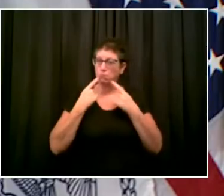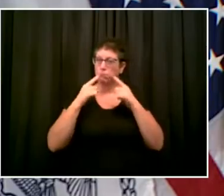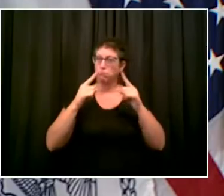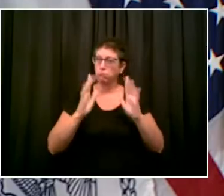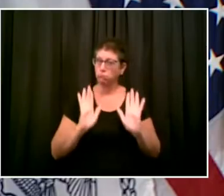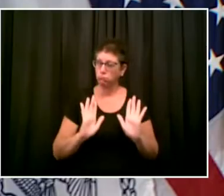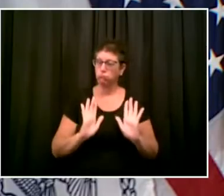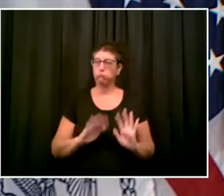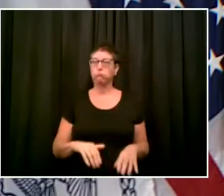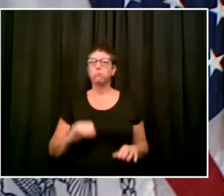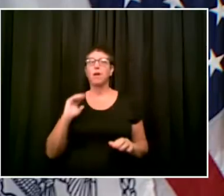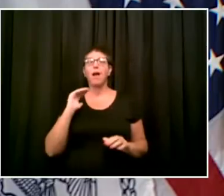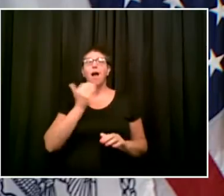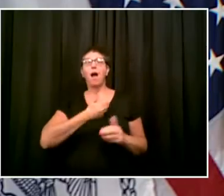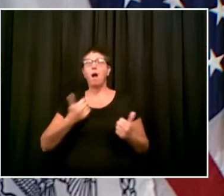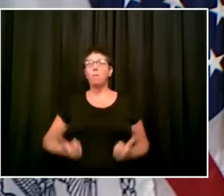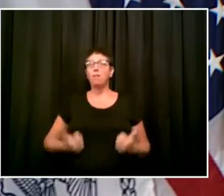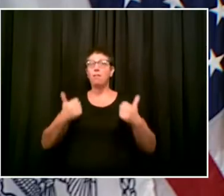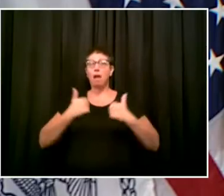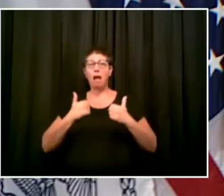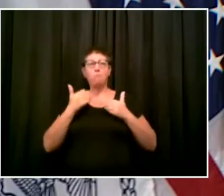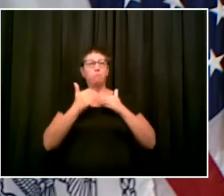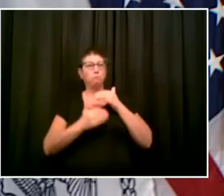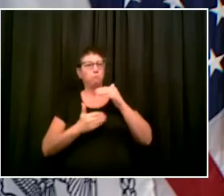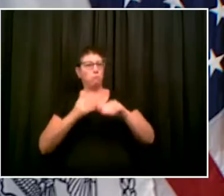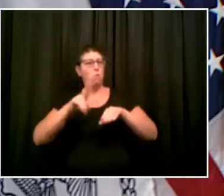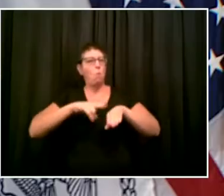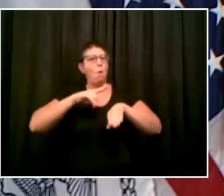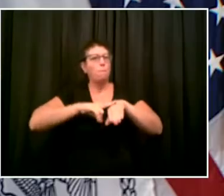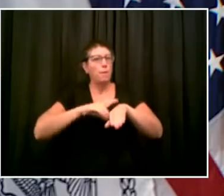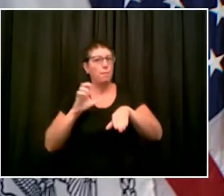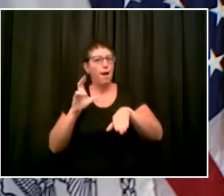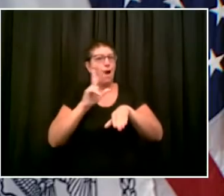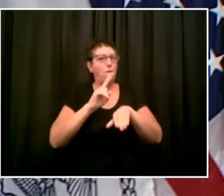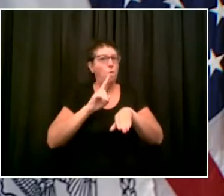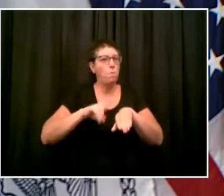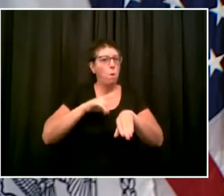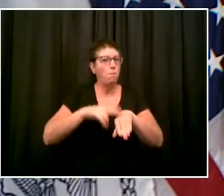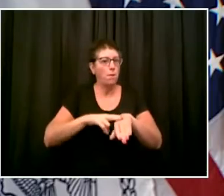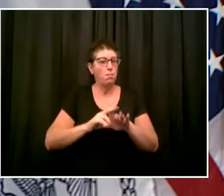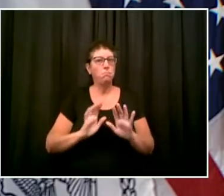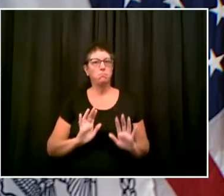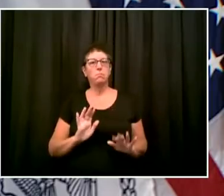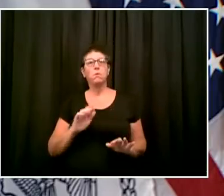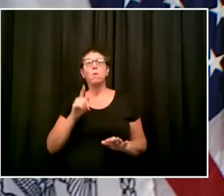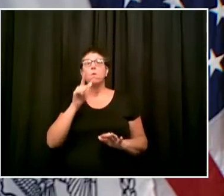AND REALLY, AGAIN, I WILL SAY IT EVERY TEIM ETH CREDIT GOE STO ALL OF YOWU HHAO VE